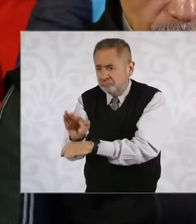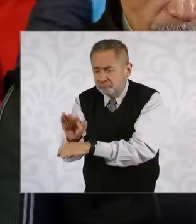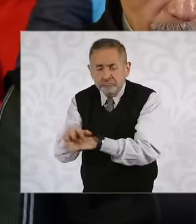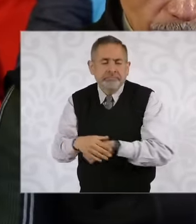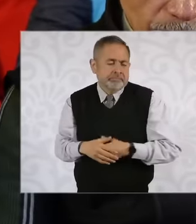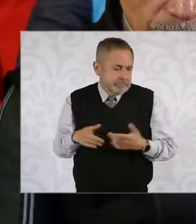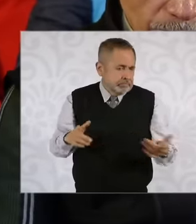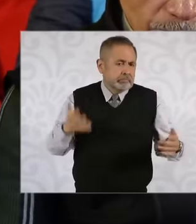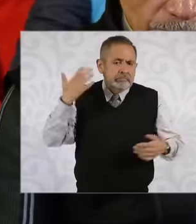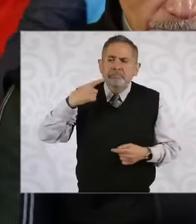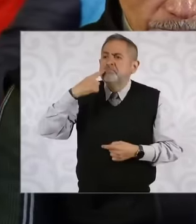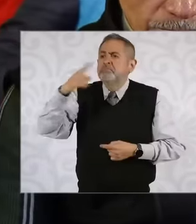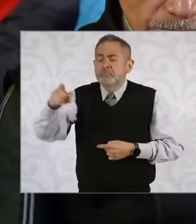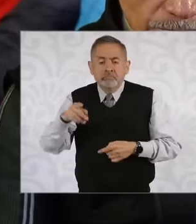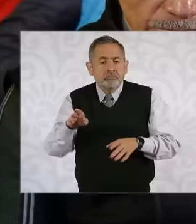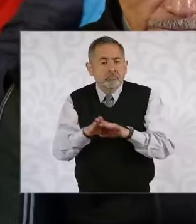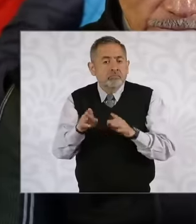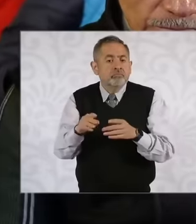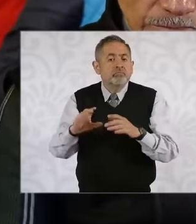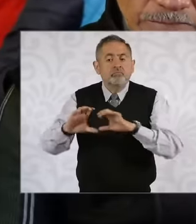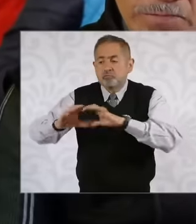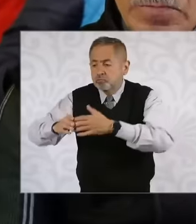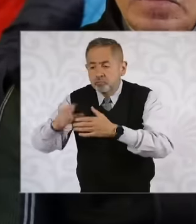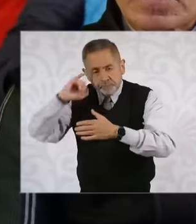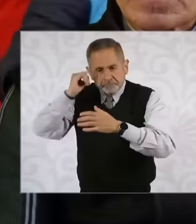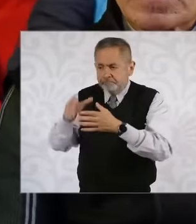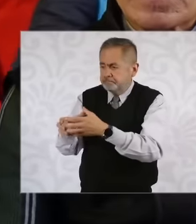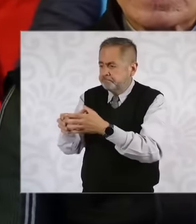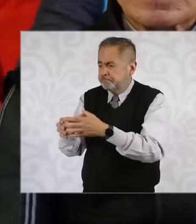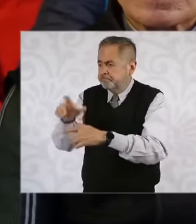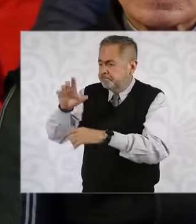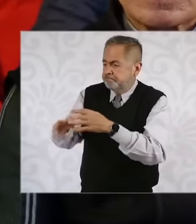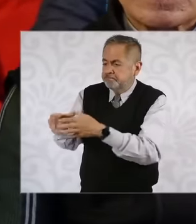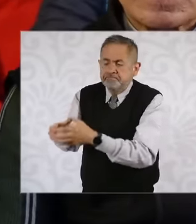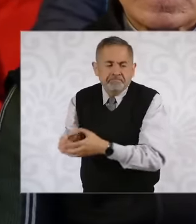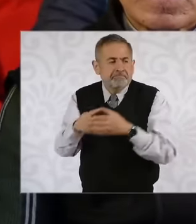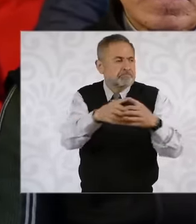forced displacement of indigenous communities also the emergence of self-defense groups